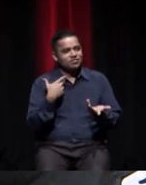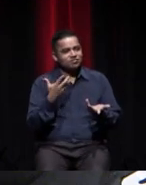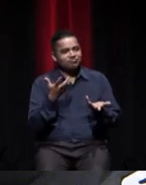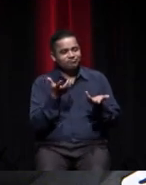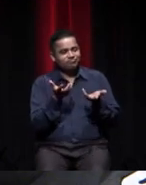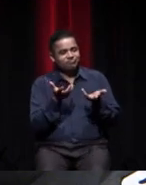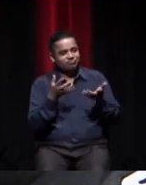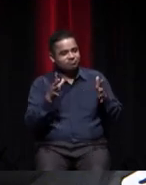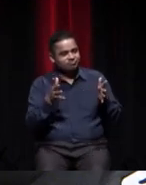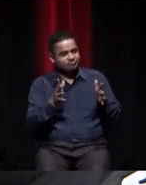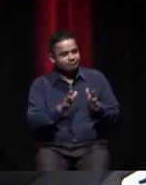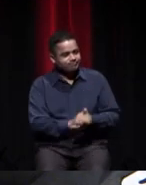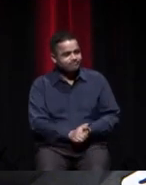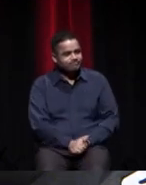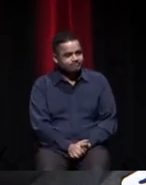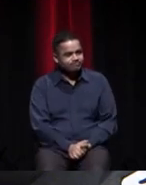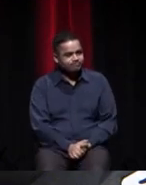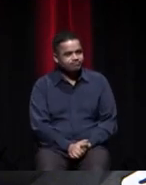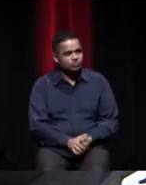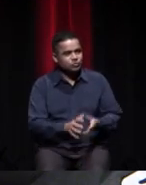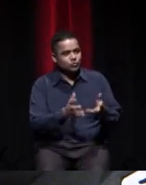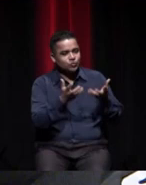the word in the public space in a state of conflict.